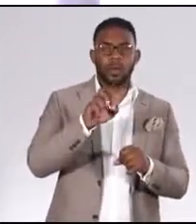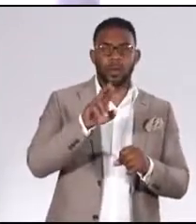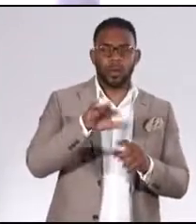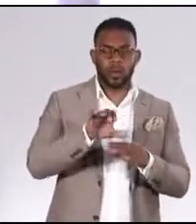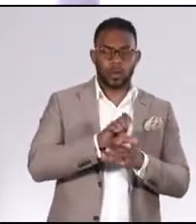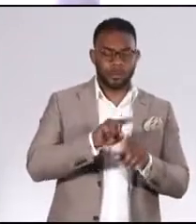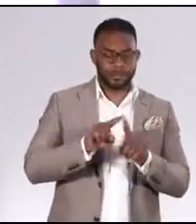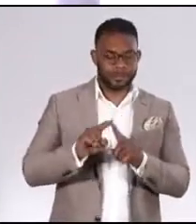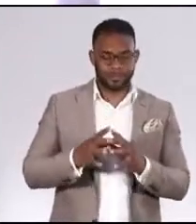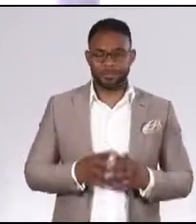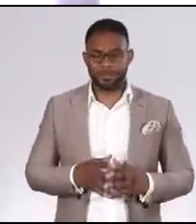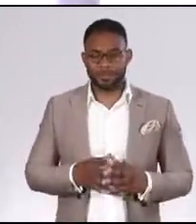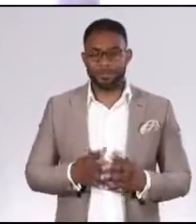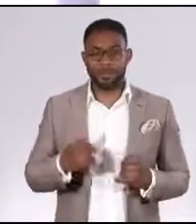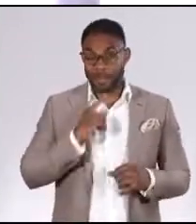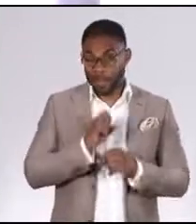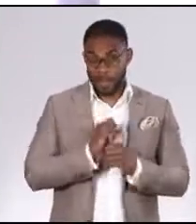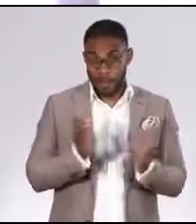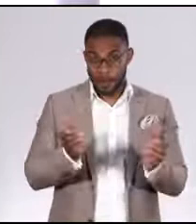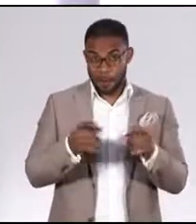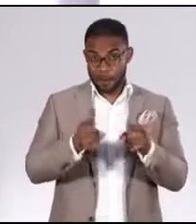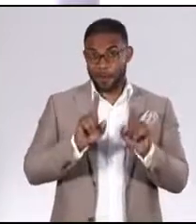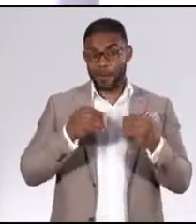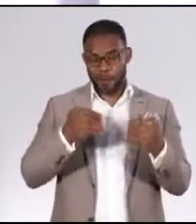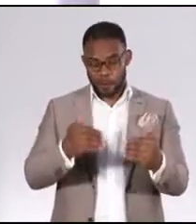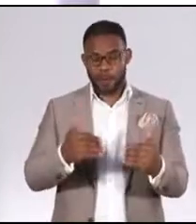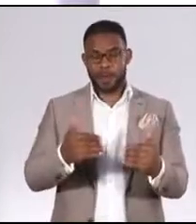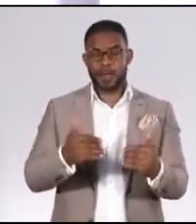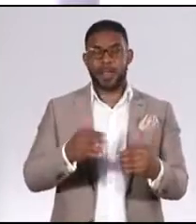ah We actually encourage you to go ahead and get on this system now.